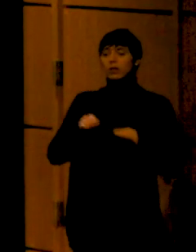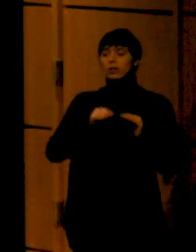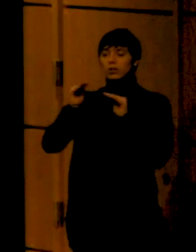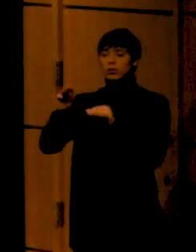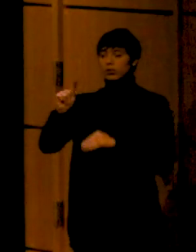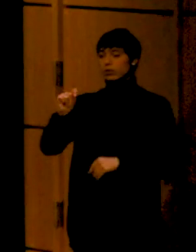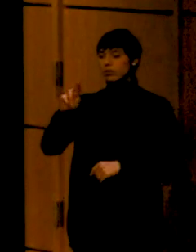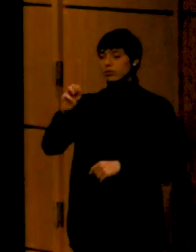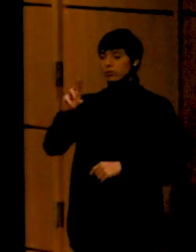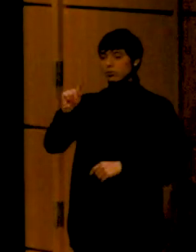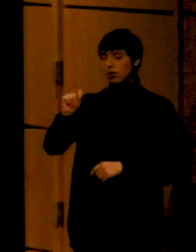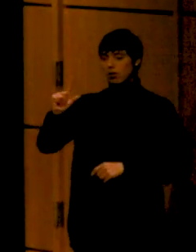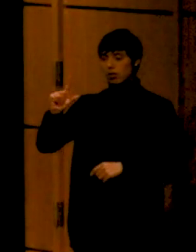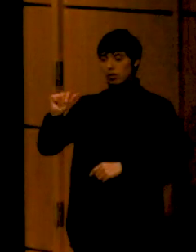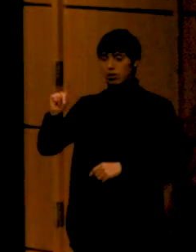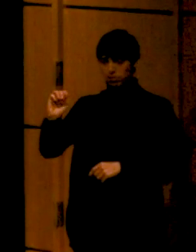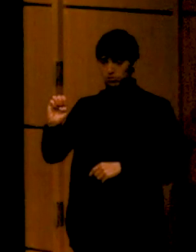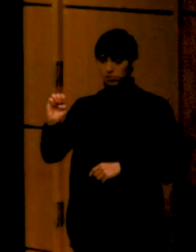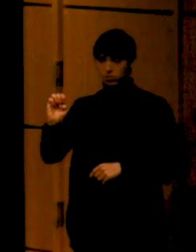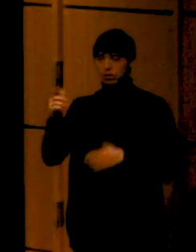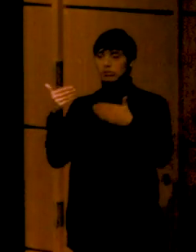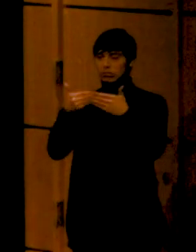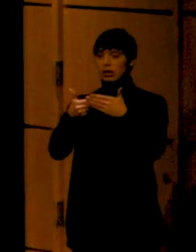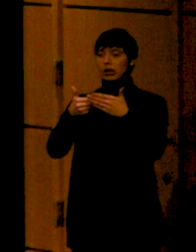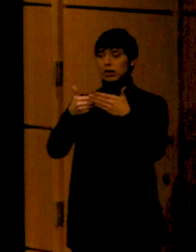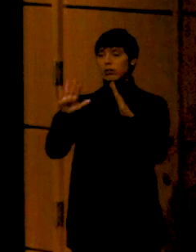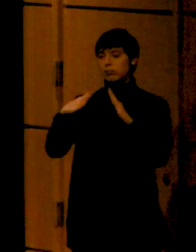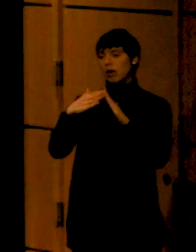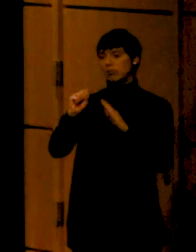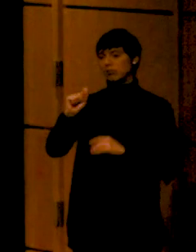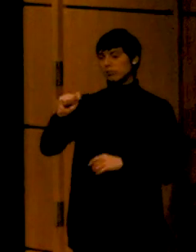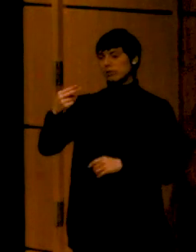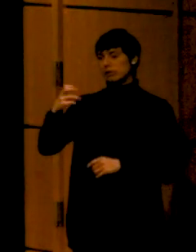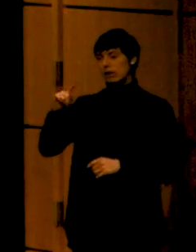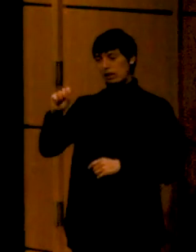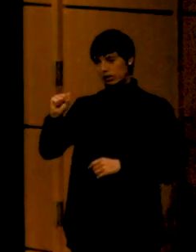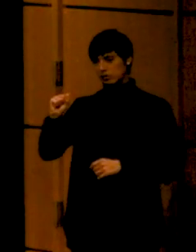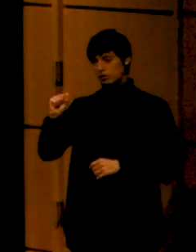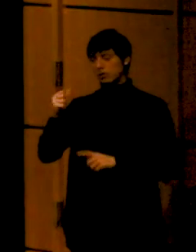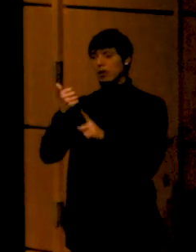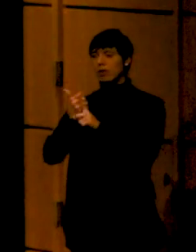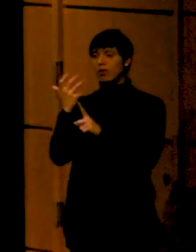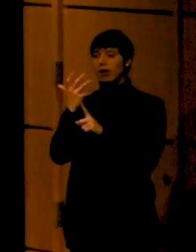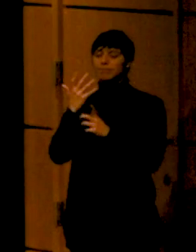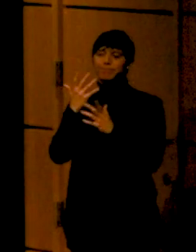And he's very close to Mount St. Helens and has become really taken with it and he visits it often.